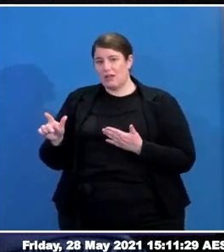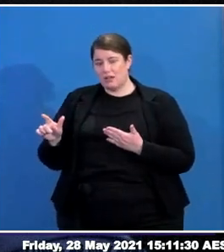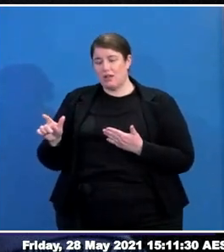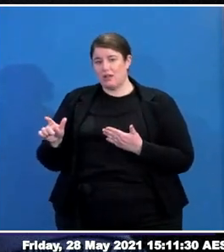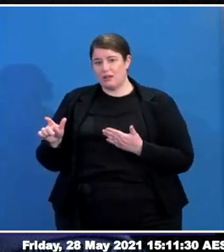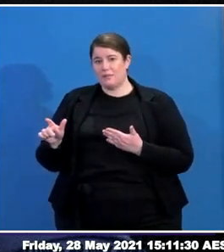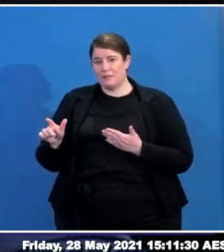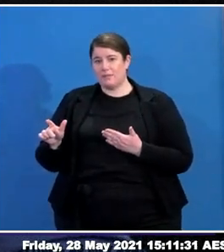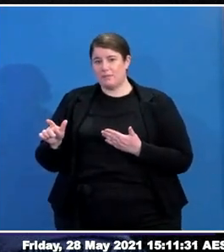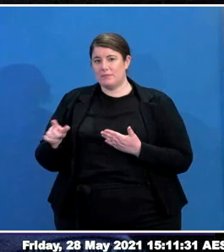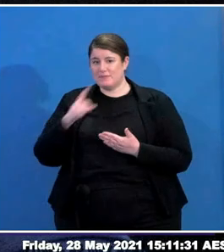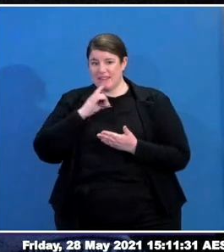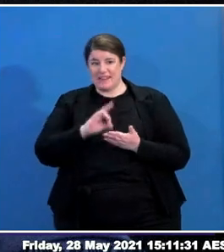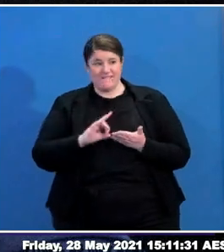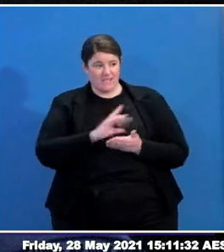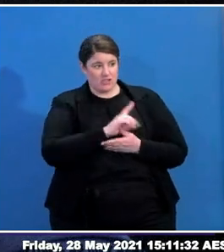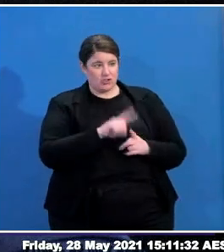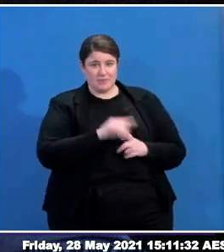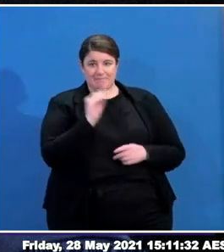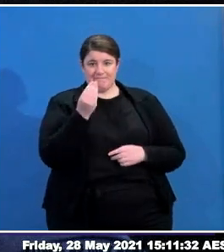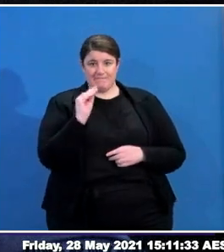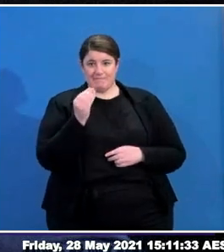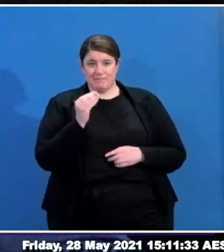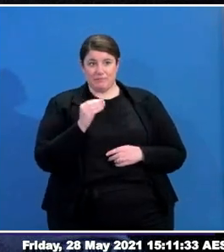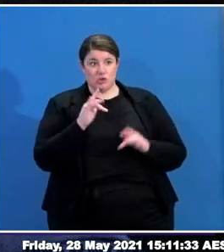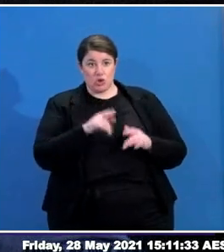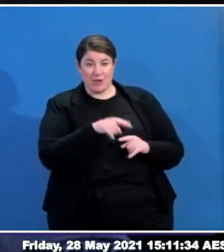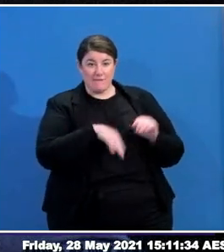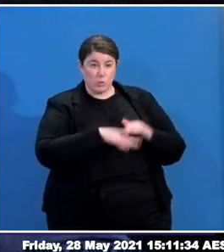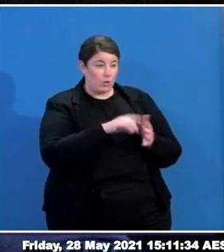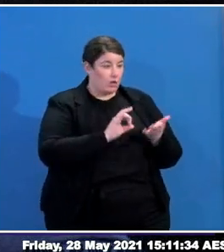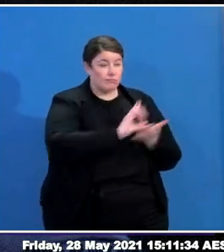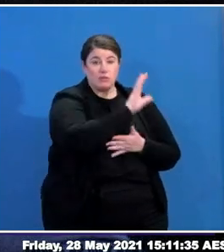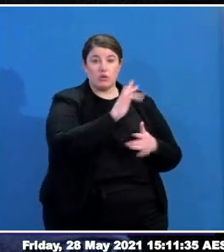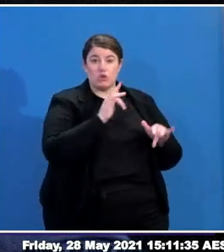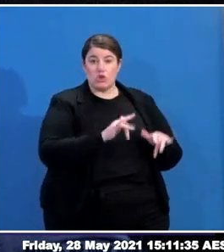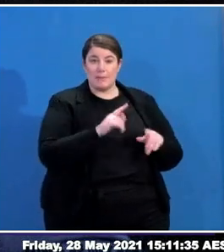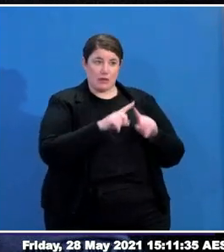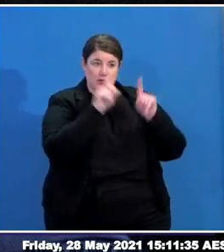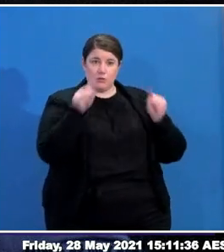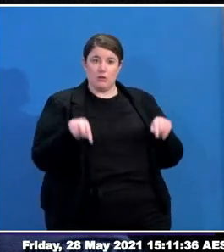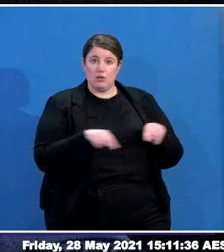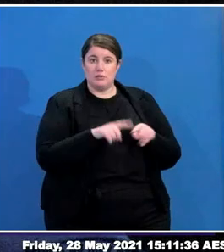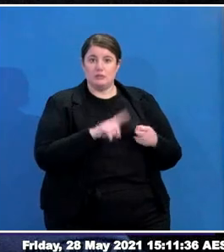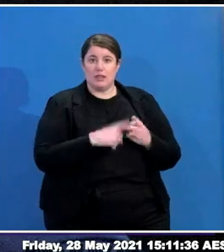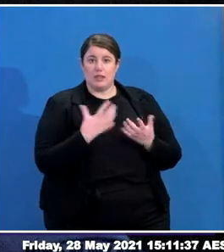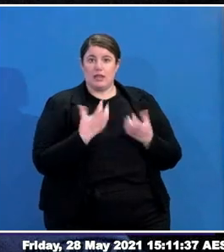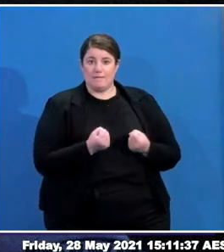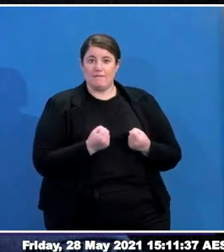the eviction is still has not occurred on about 23 July, or on 23 July, the